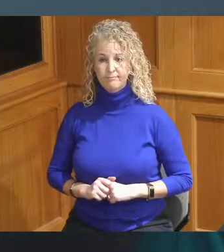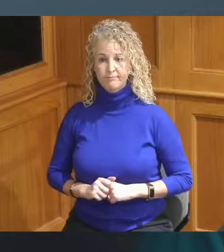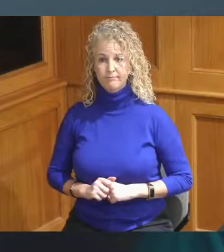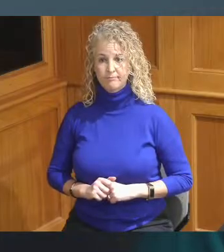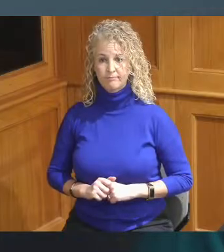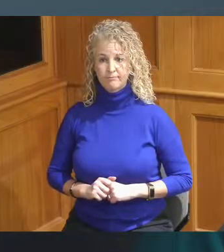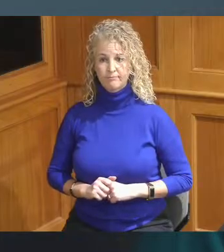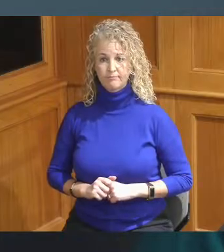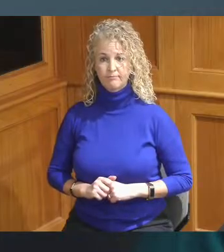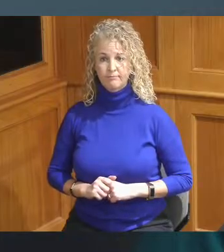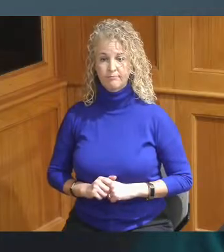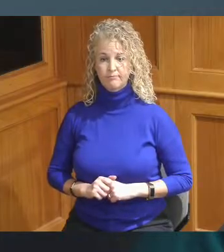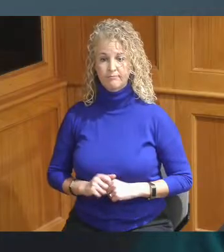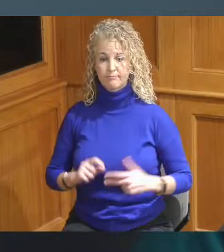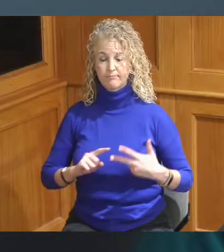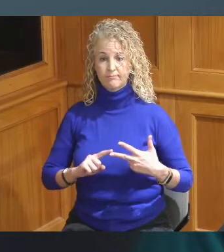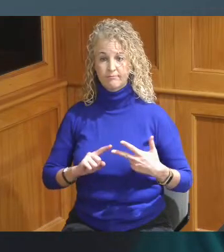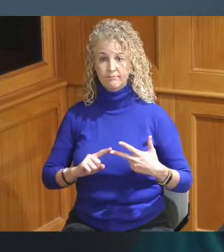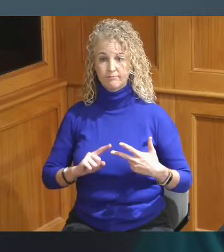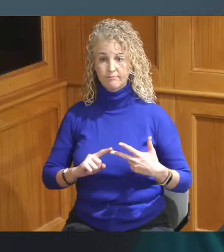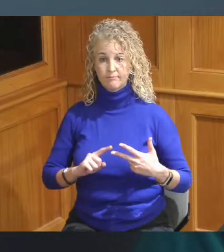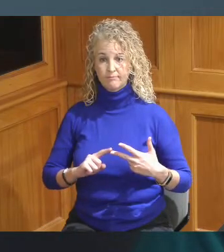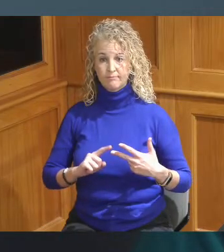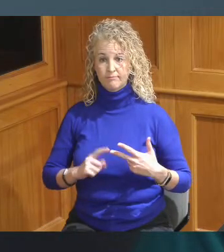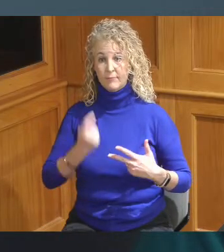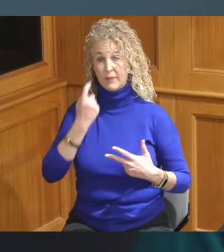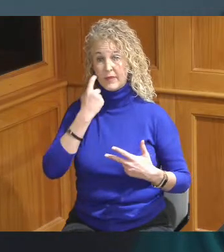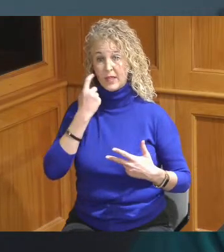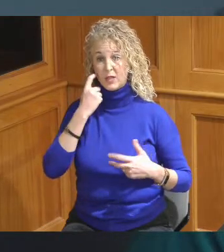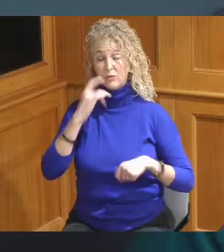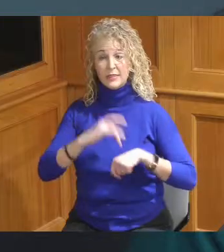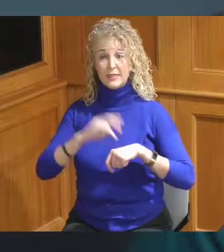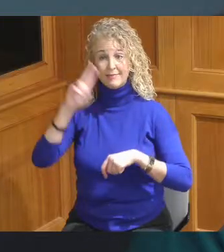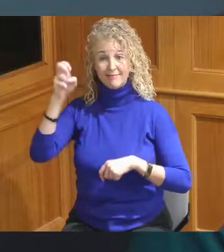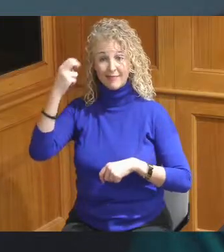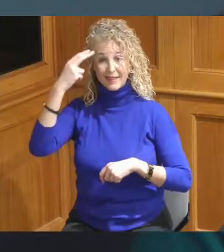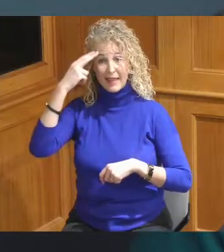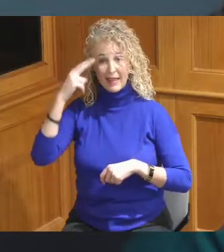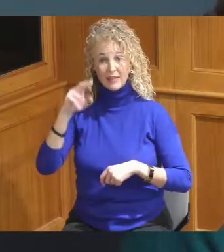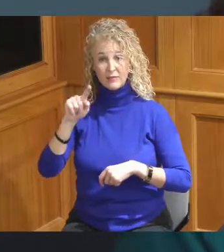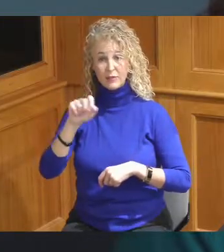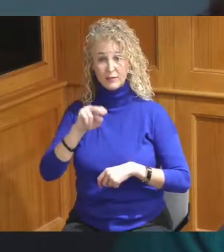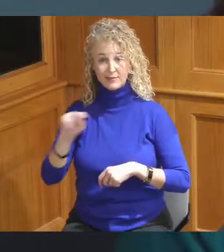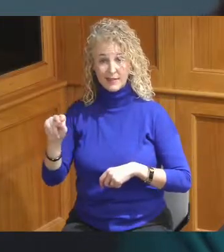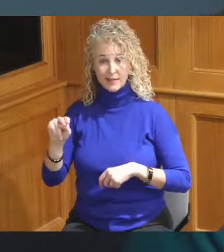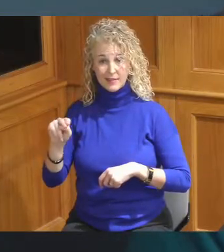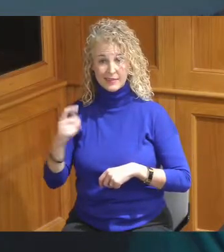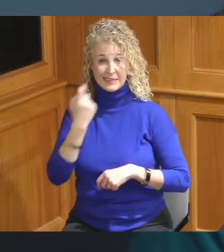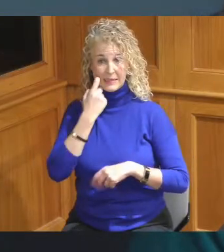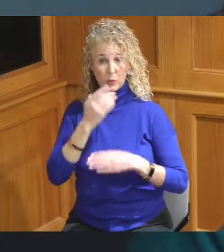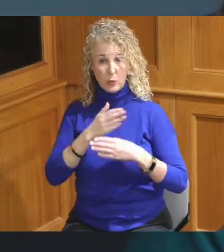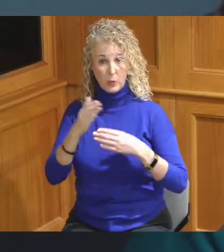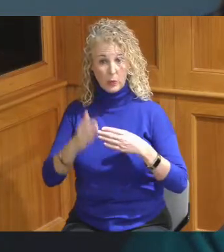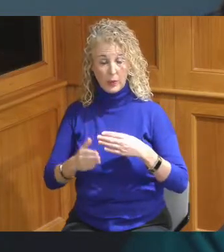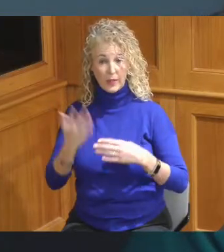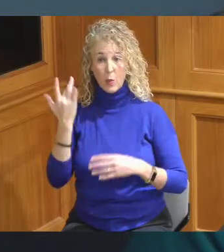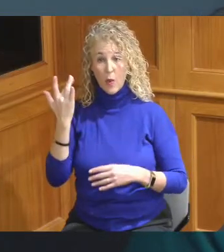I wanted to also say that I got a chance to go to Nashville, Tennessee this past weekend. my nephew